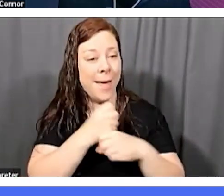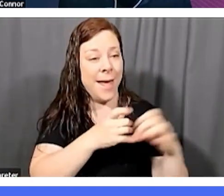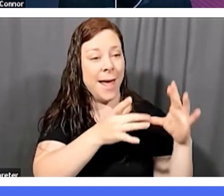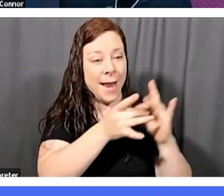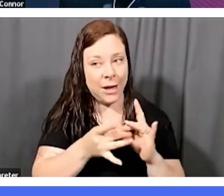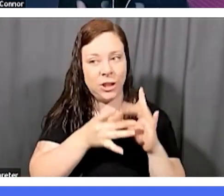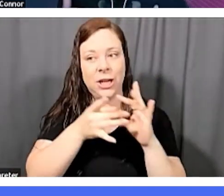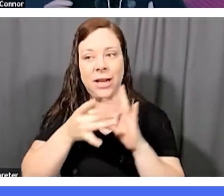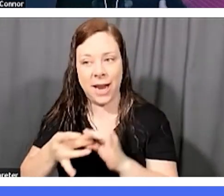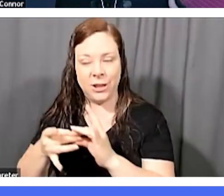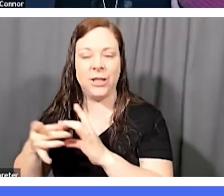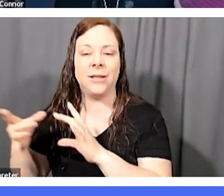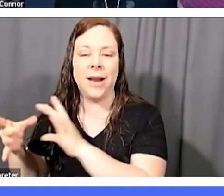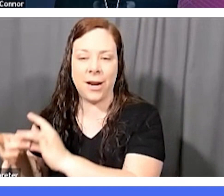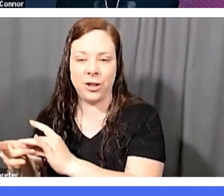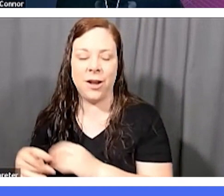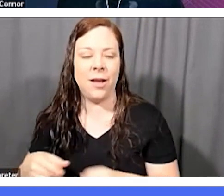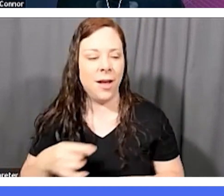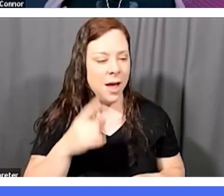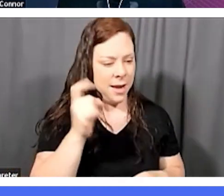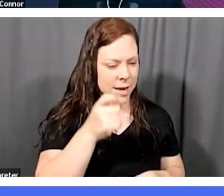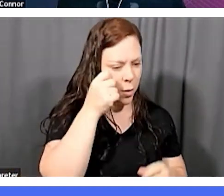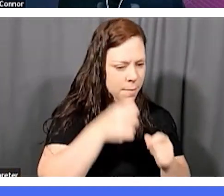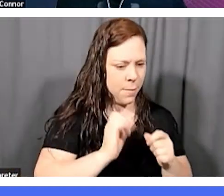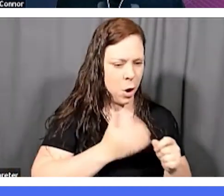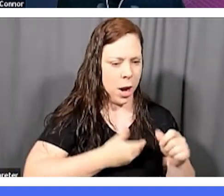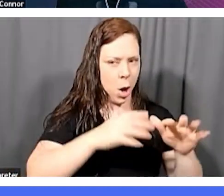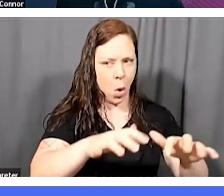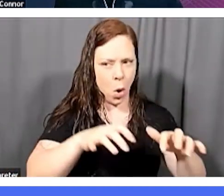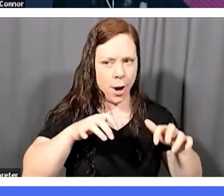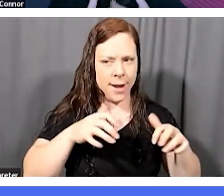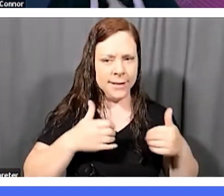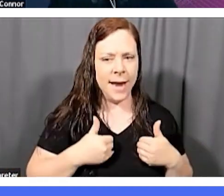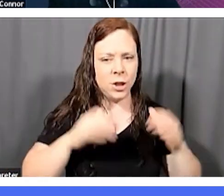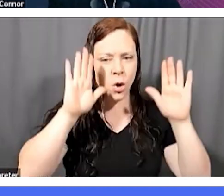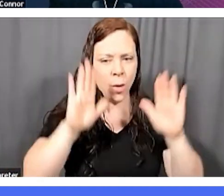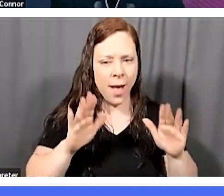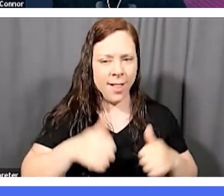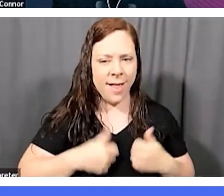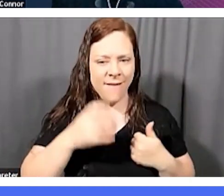That said, we need to remember that our audience has some great life experience to bring, and that's ultimately what's gonna help their remember.